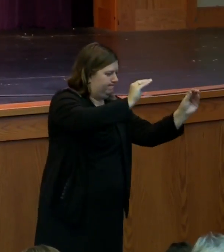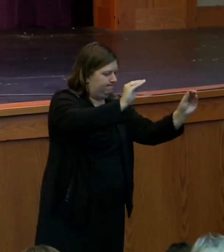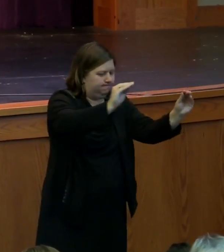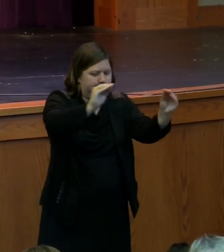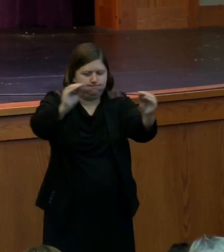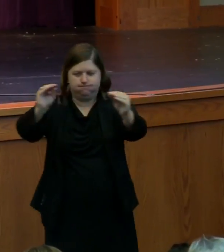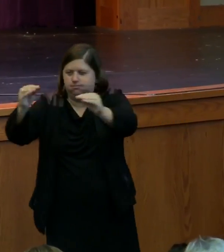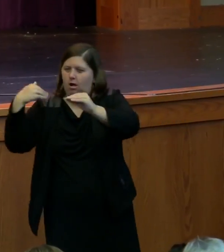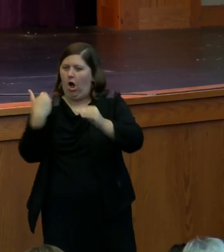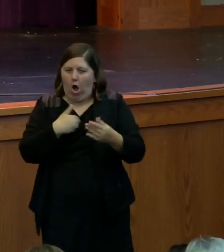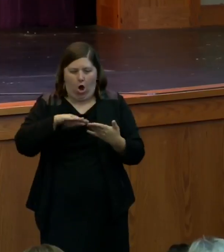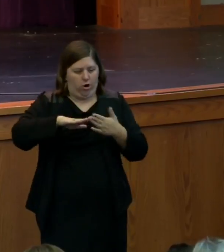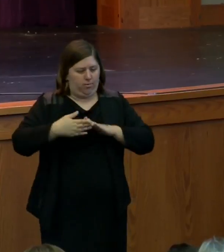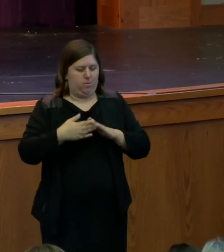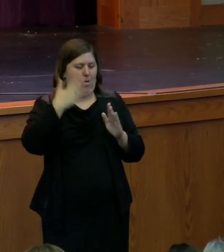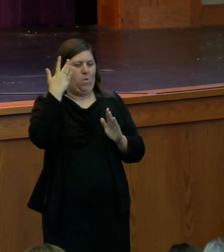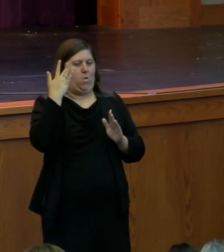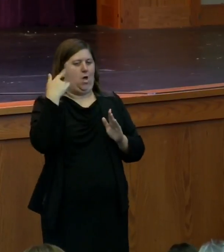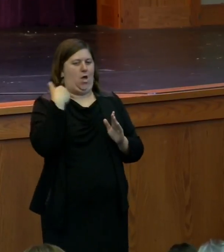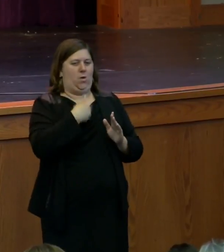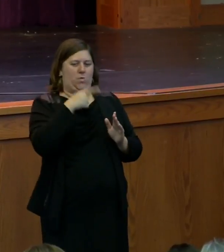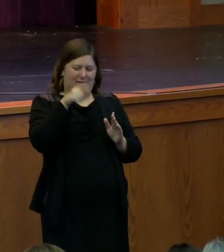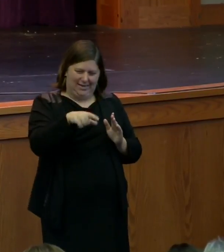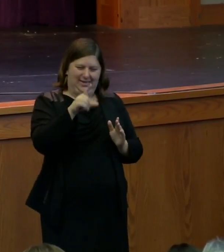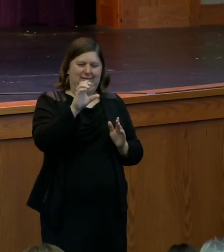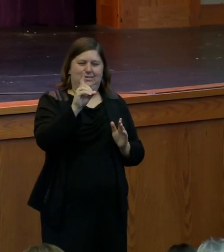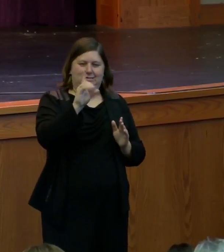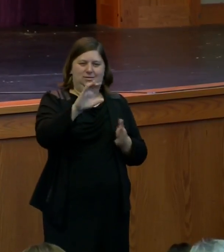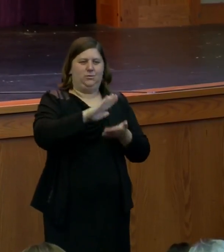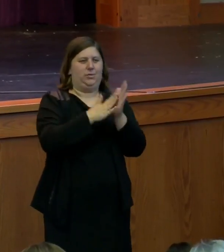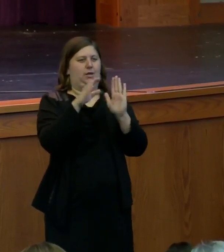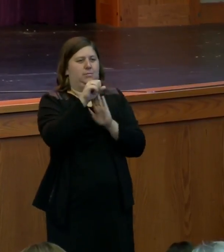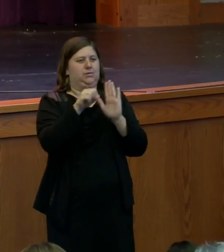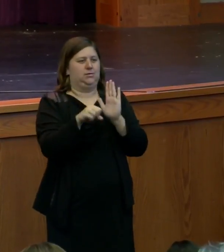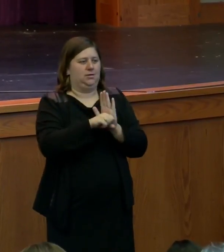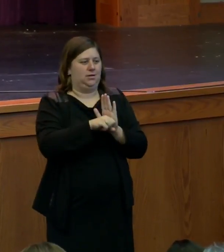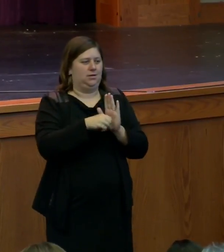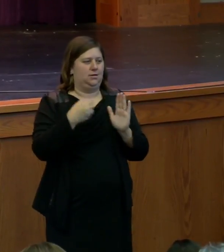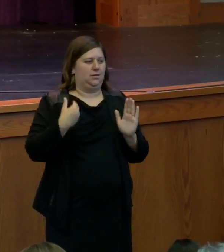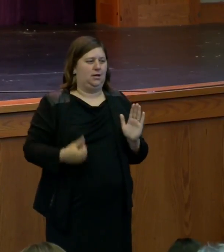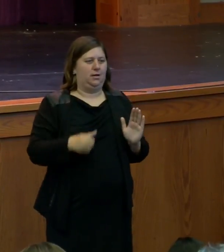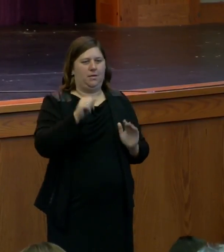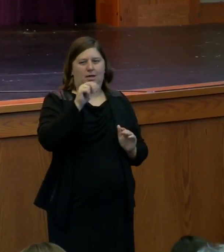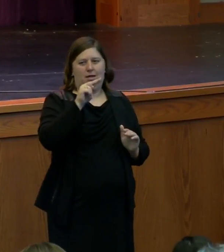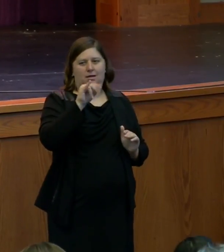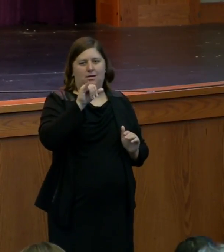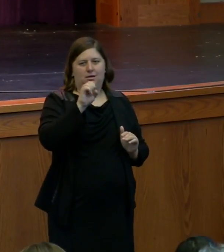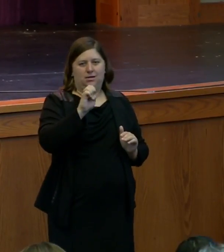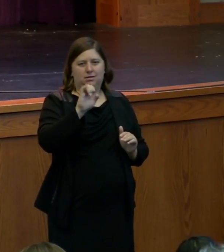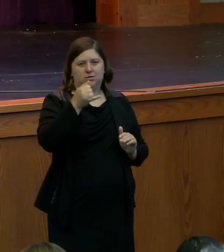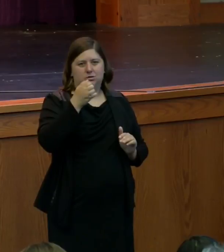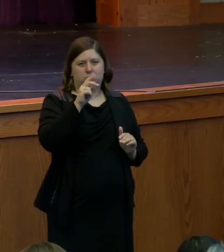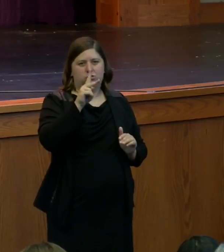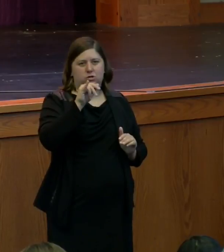ABOUT WHY WE NEED D.C. STATEHOOD. I'M ANICE JENKINS, EXECUTIVE DIRECTOR OF STAND UP FOR